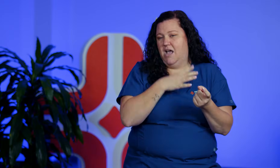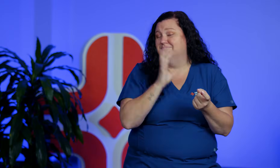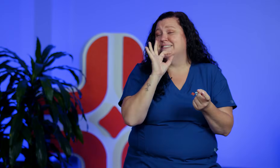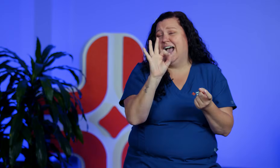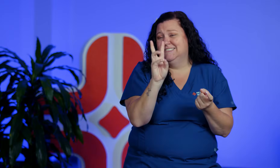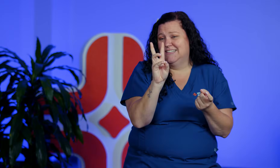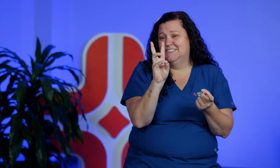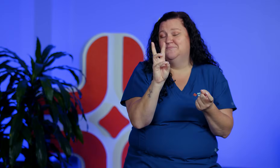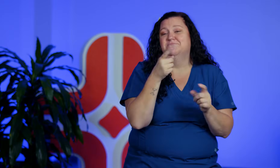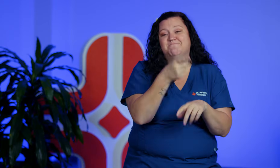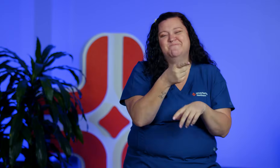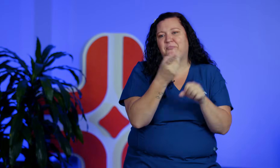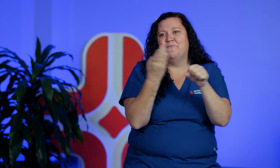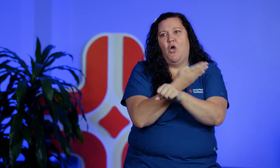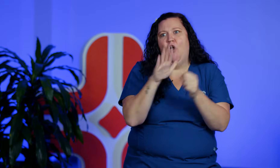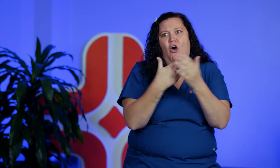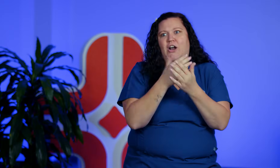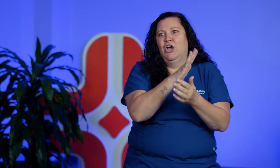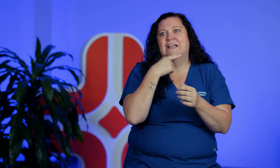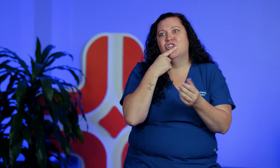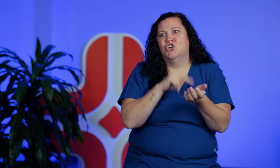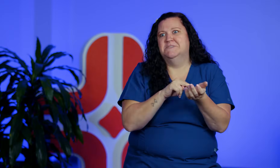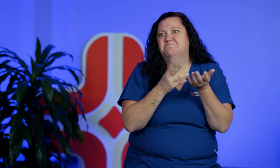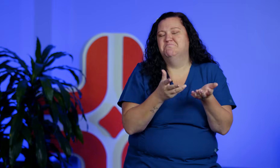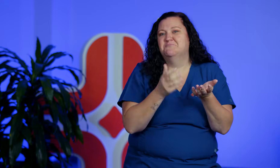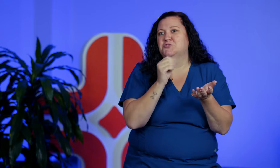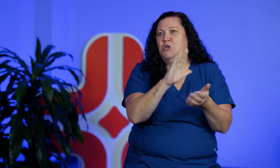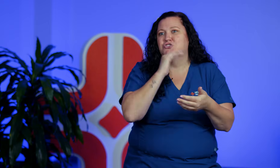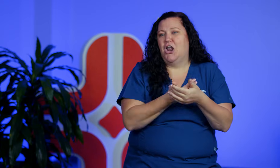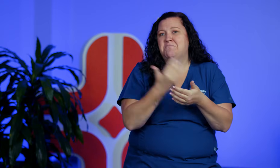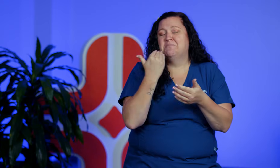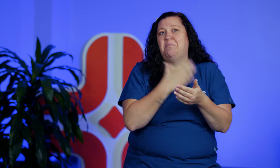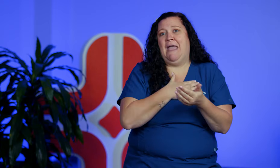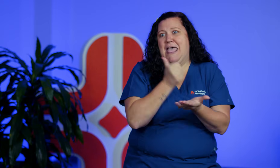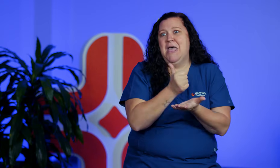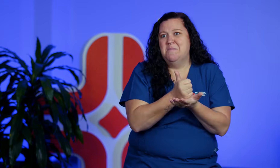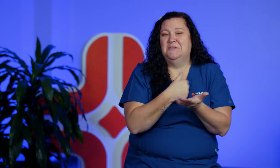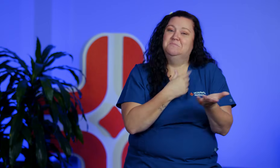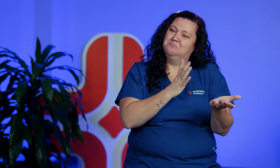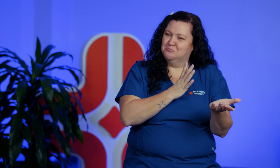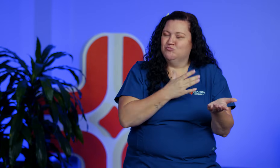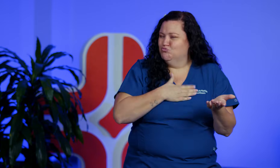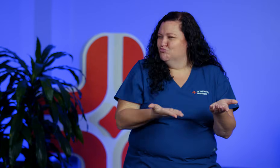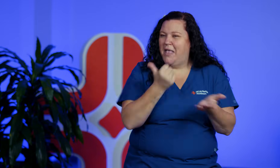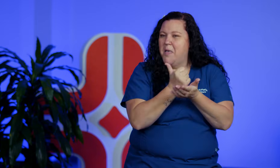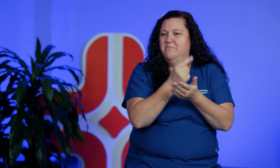I met a deaf lady who was 96 years old, and she had fired all of her hearing nurses. So her daughter was like, "Please, help me."